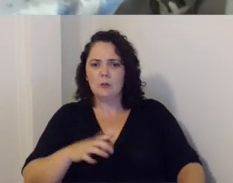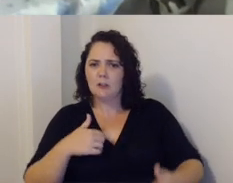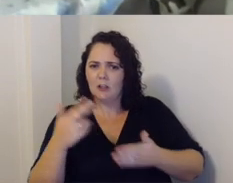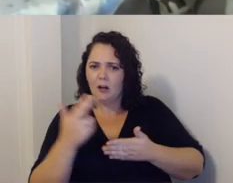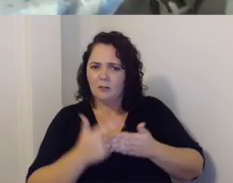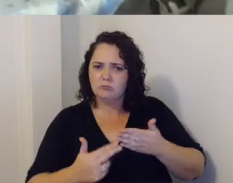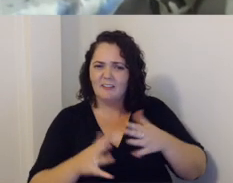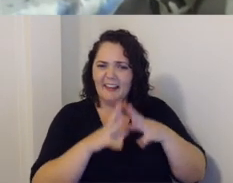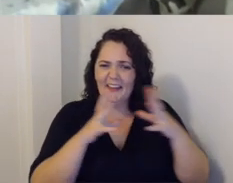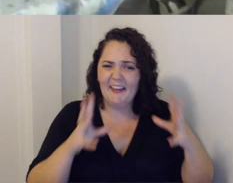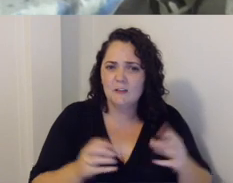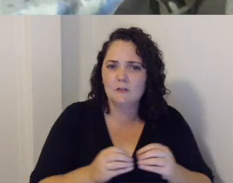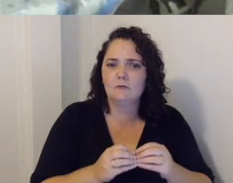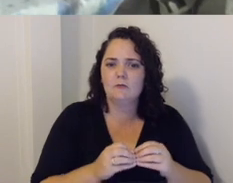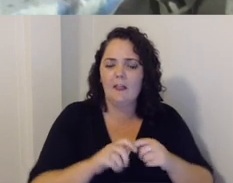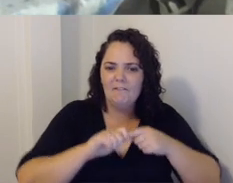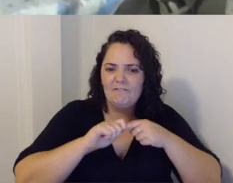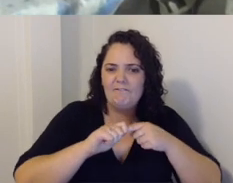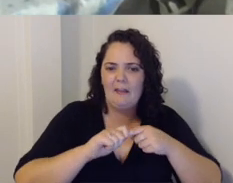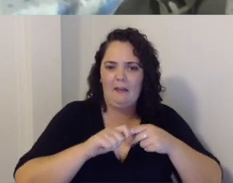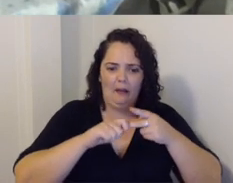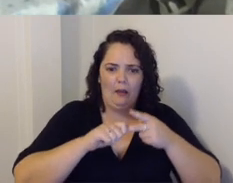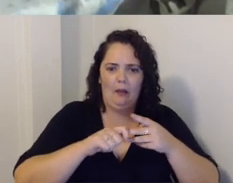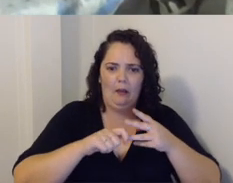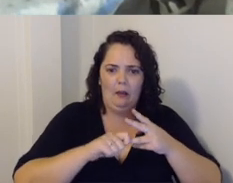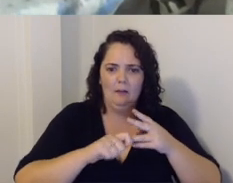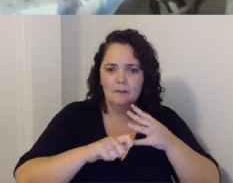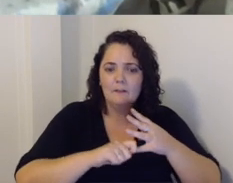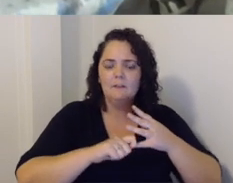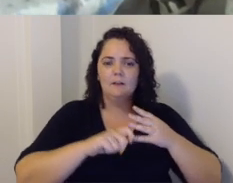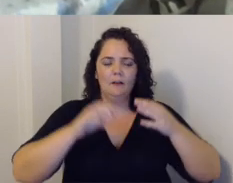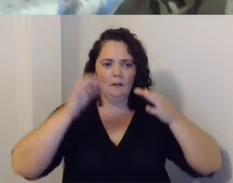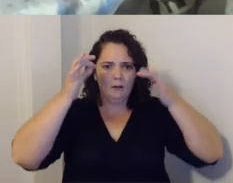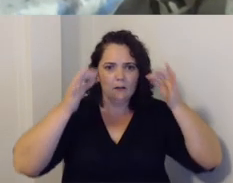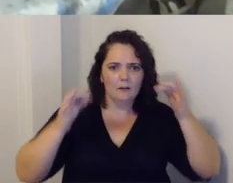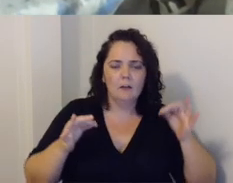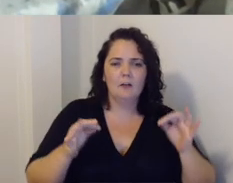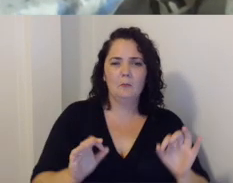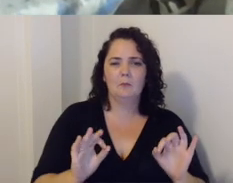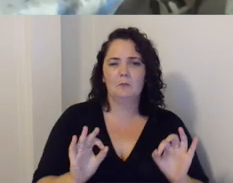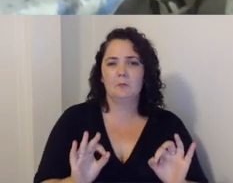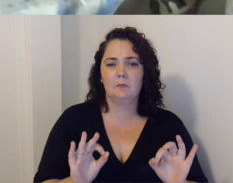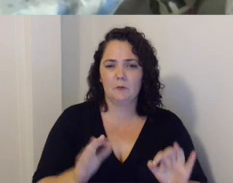every nuance, every fingertip um every detail and actually drawings will feel more natural